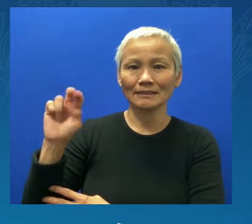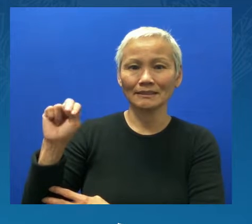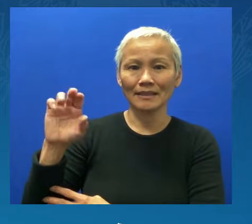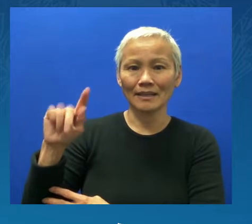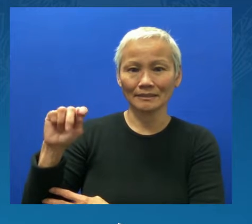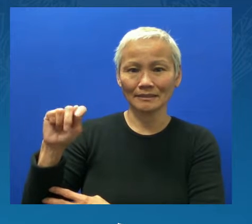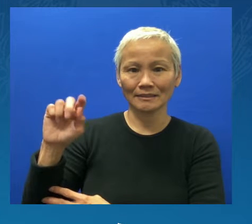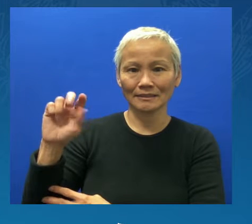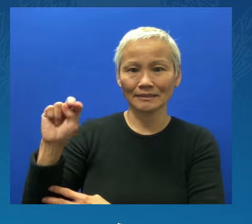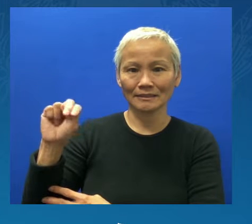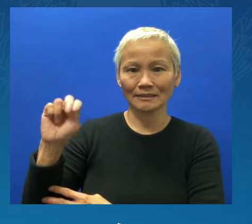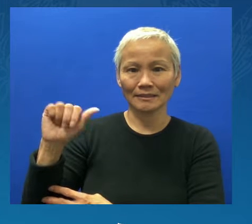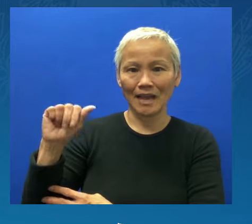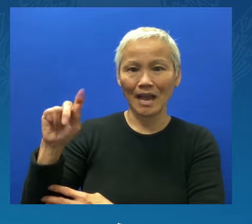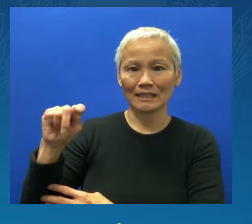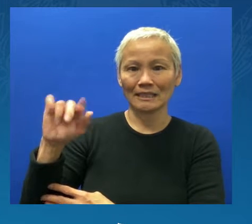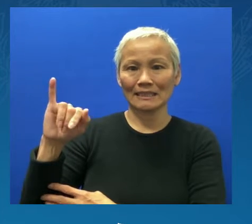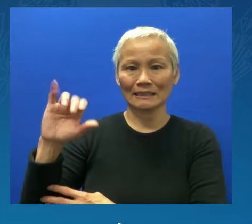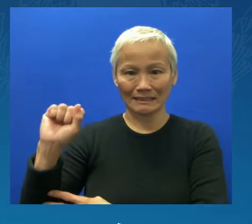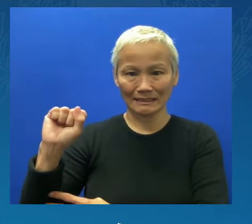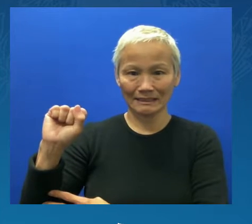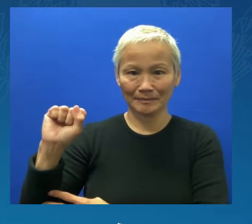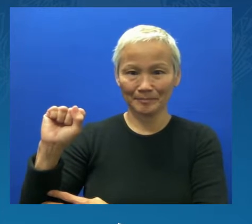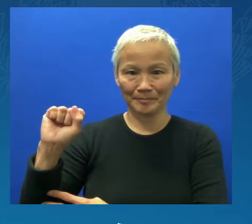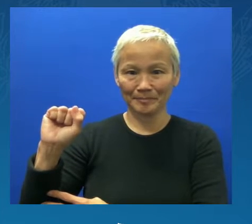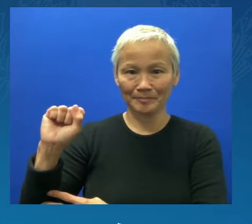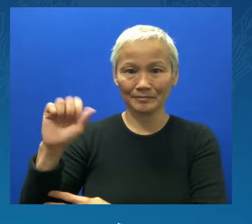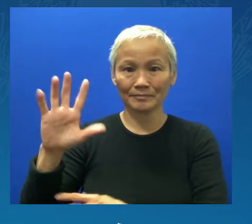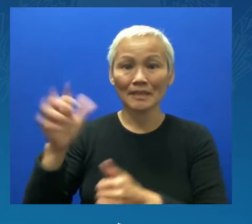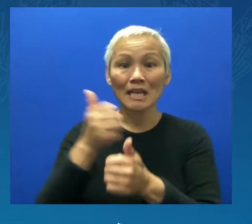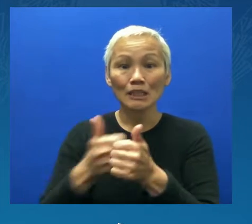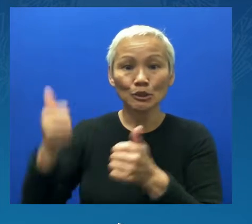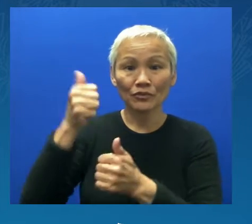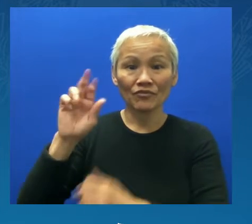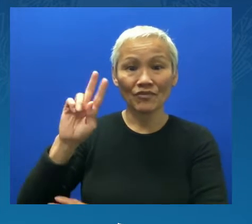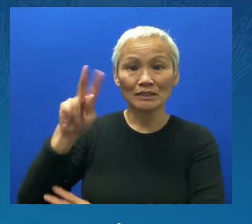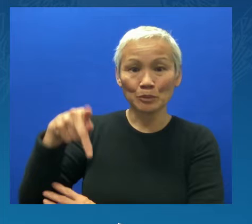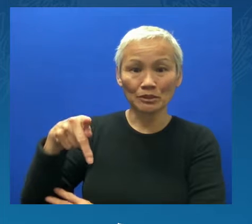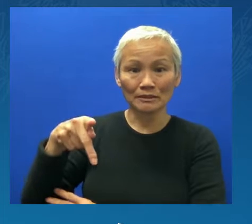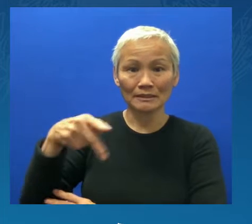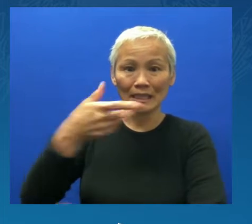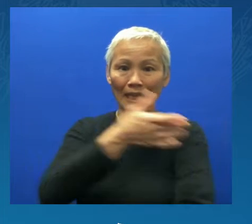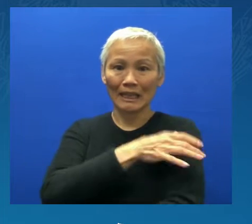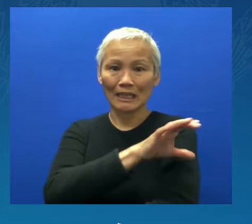And Senior Vice President for Clinical Affairs at the University of New Mexico Health Sciences Center,